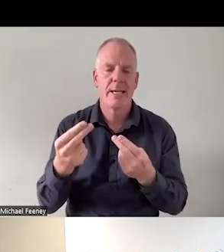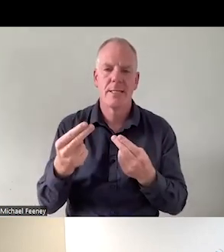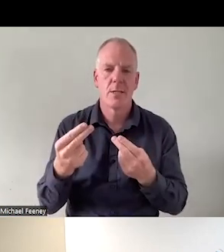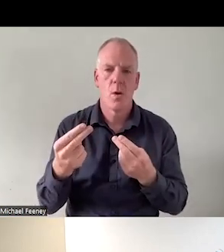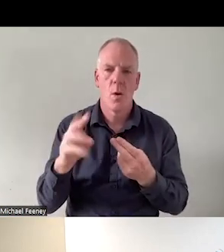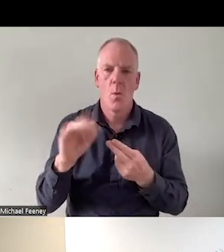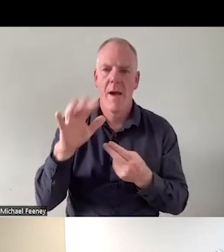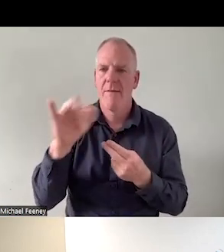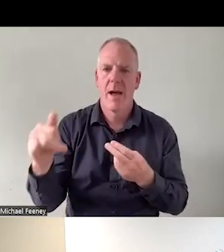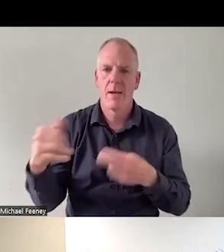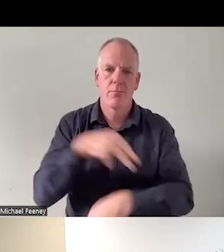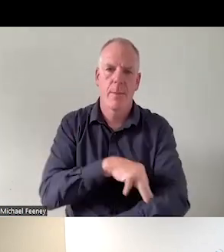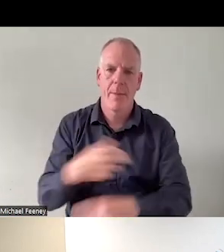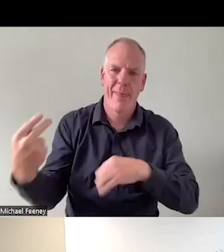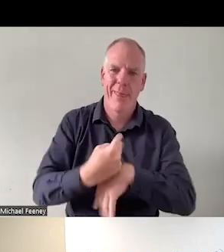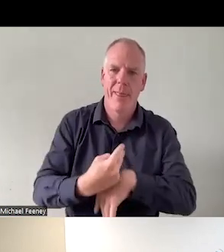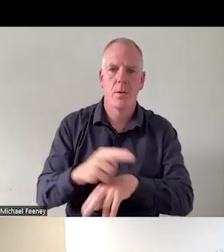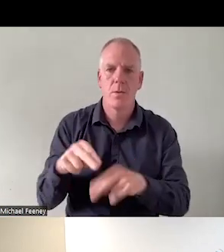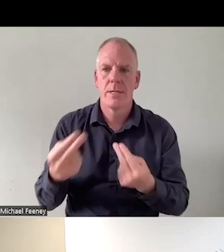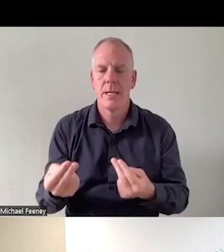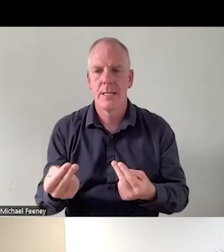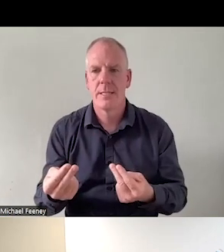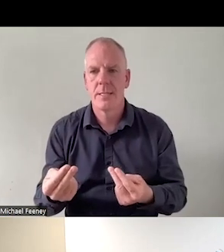which means it's easier to just walk in and use it at a venue.